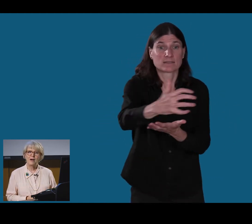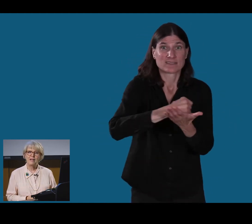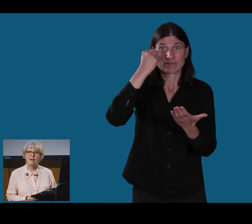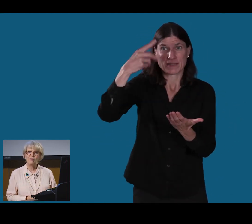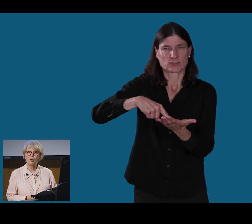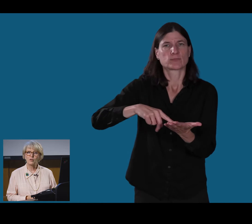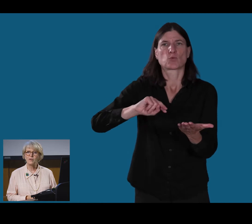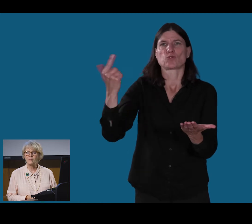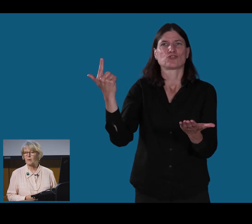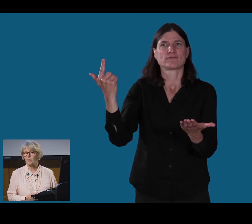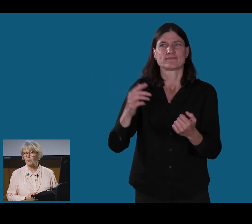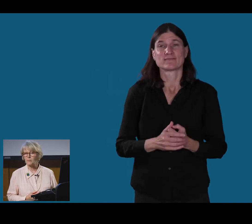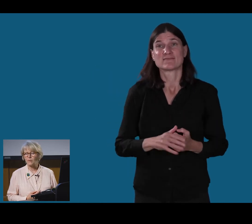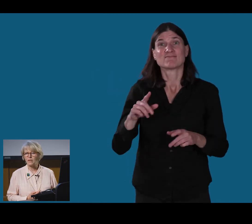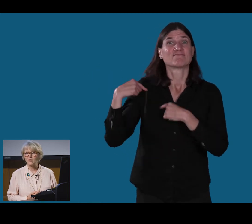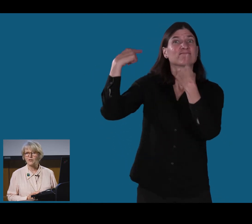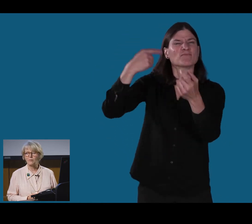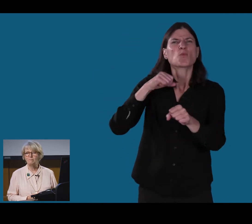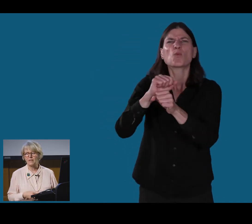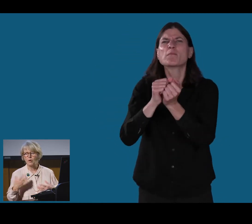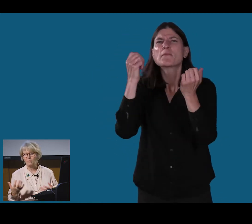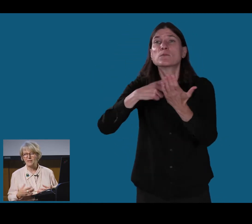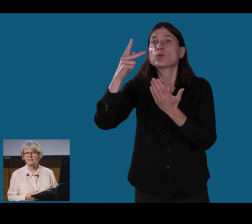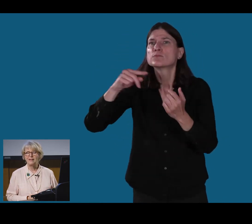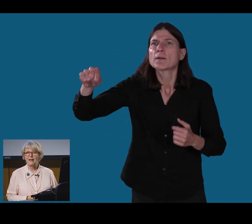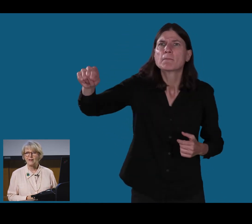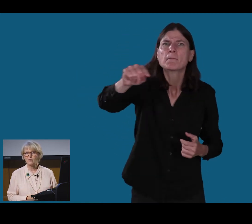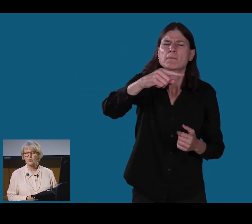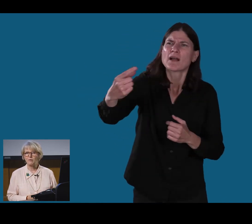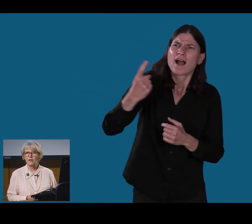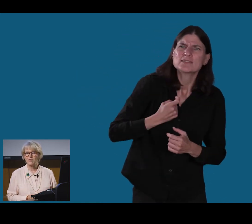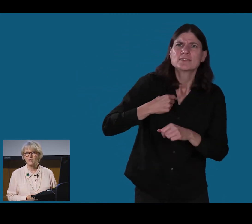I have worked with some programs over the years they might call me and ask for some advice.